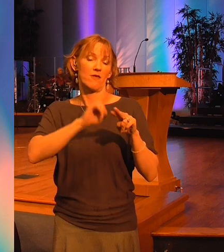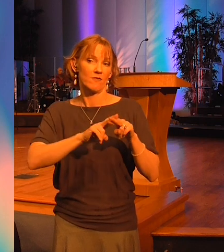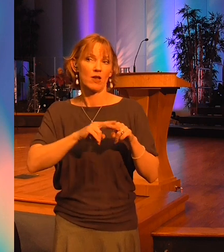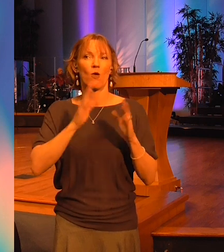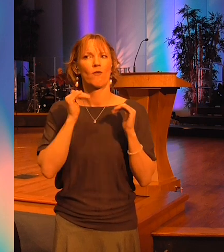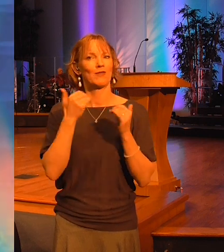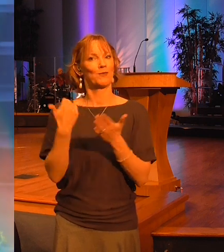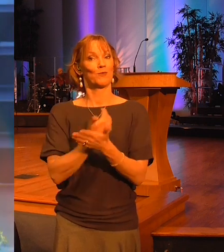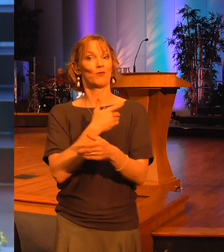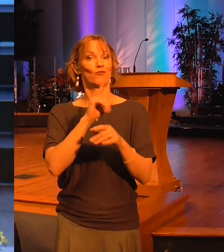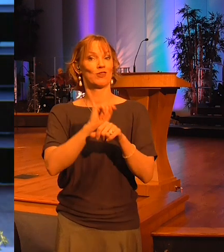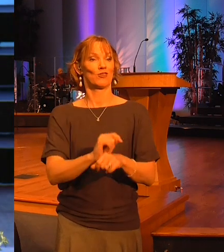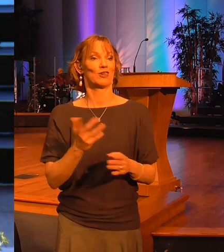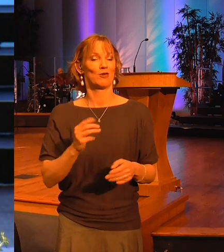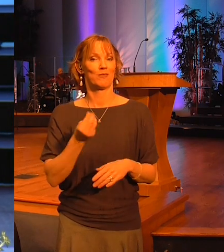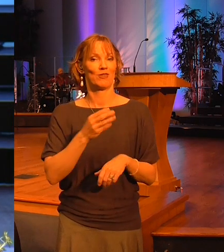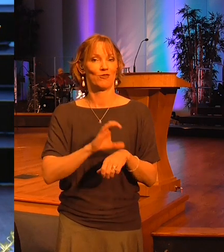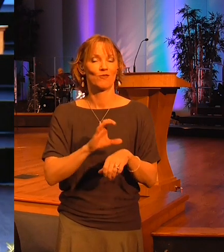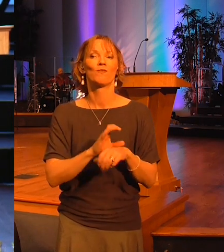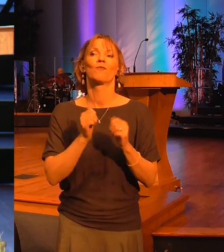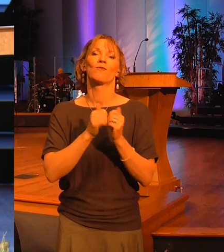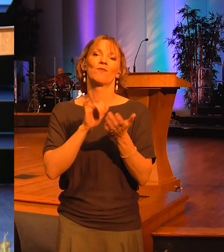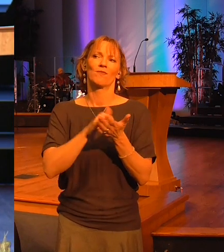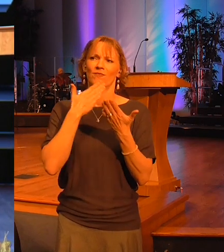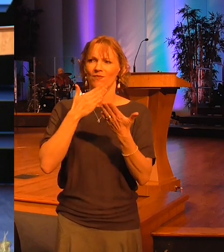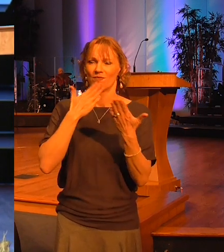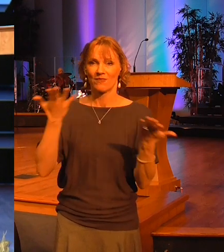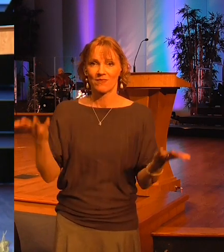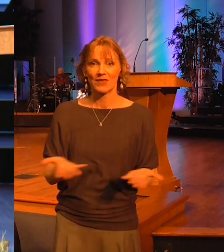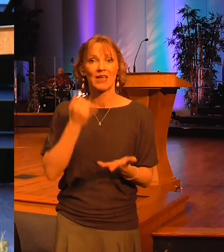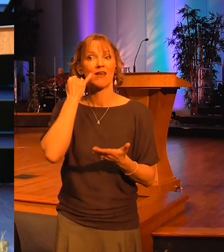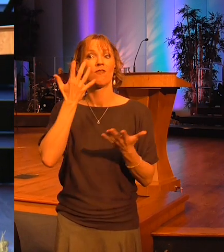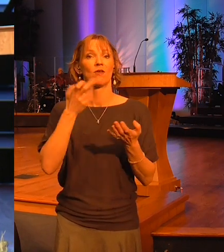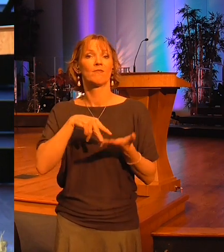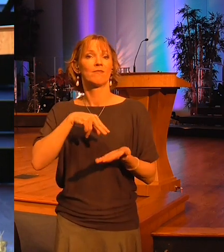at Mile High so with that thank you for being here if you'd like to stand repeat after me